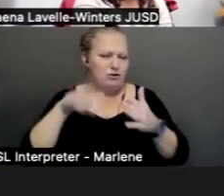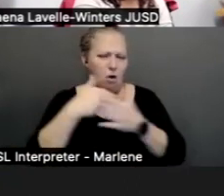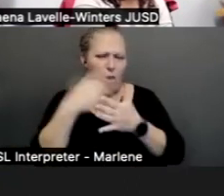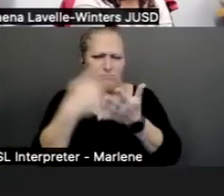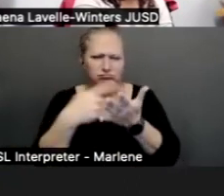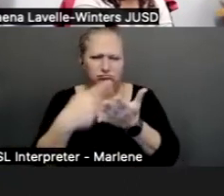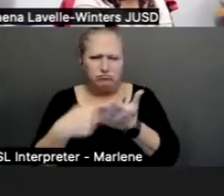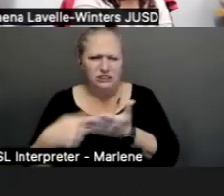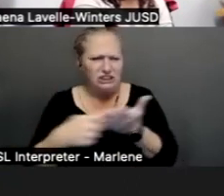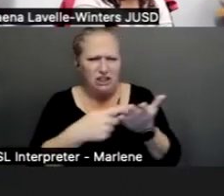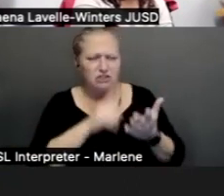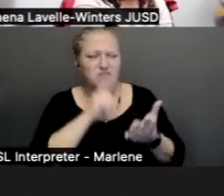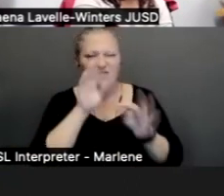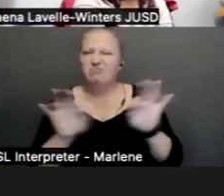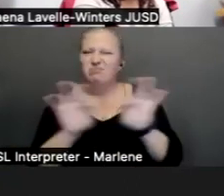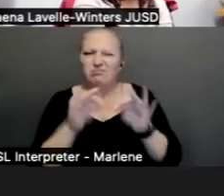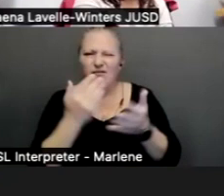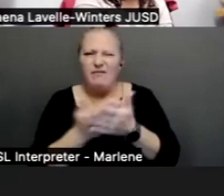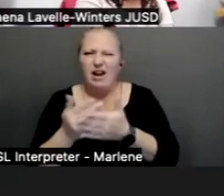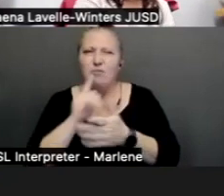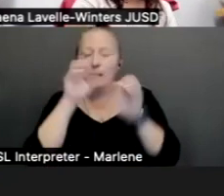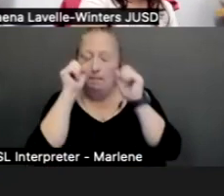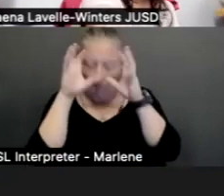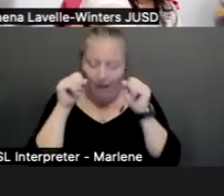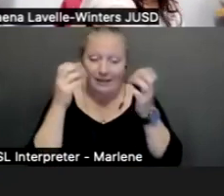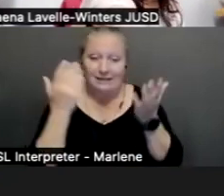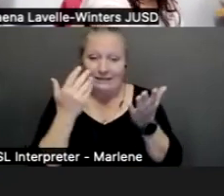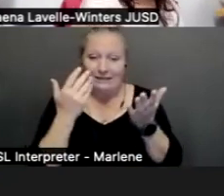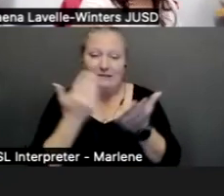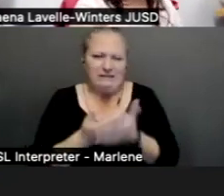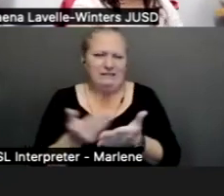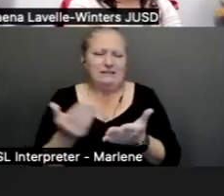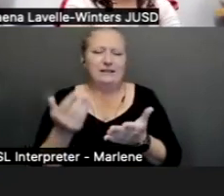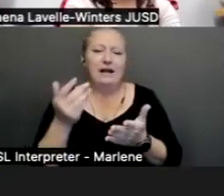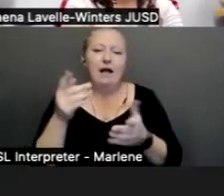are extremely valid, they're, they're amazingly valid is the complexity it's going to take to